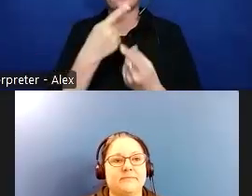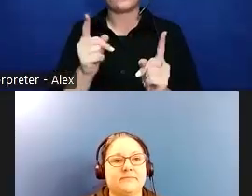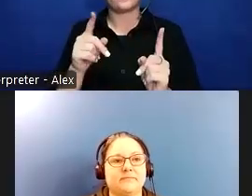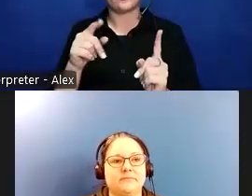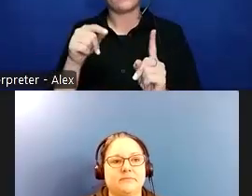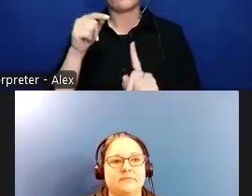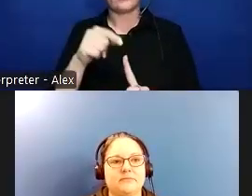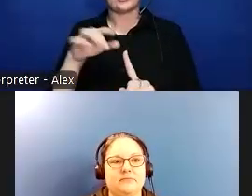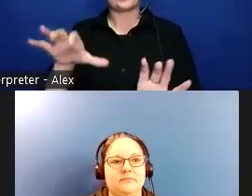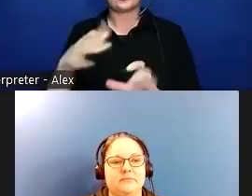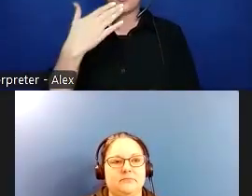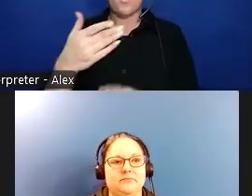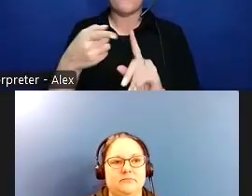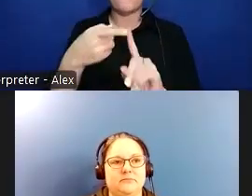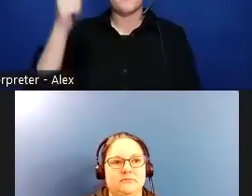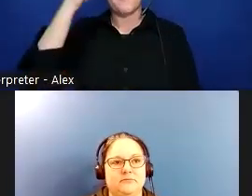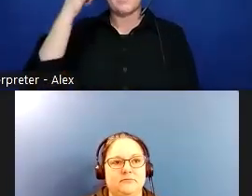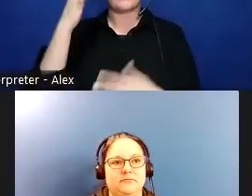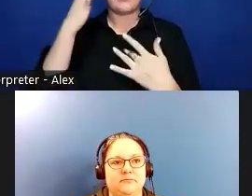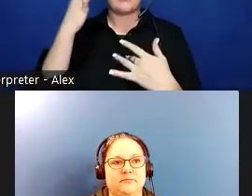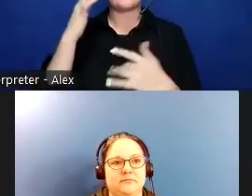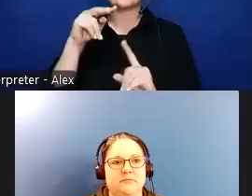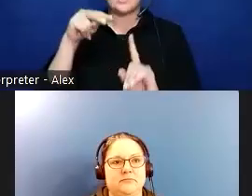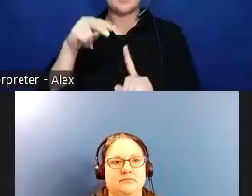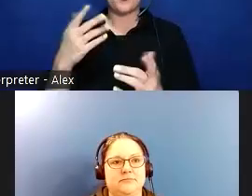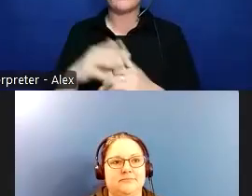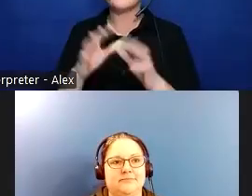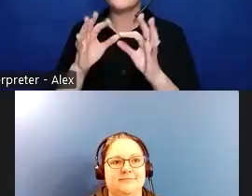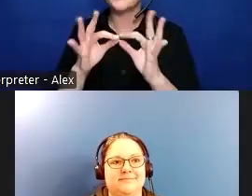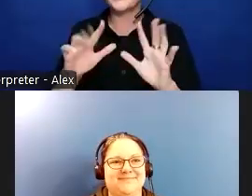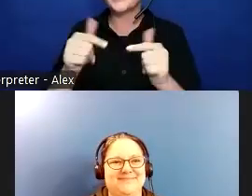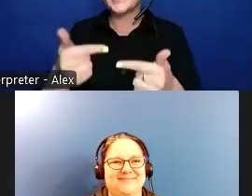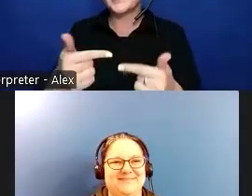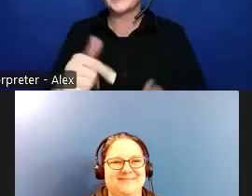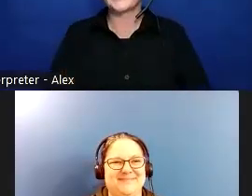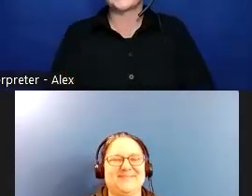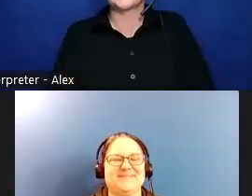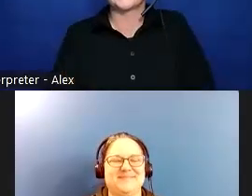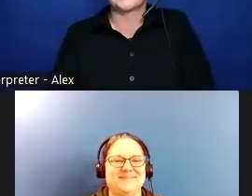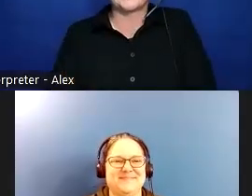illness standpoint. Okay. Sorry, I didn't mean to go on a tirade, but just, you know, go ahead.